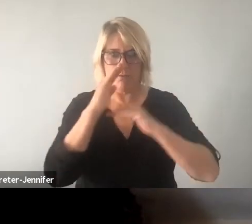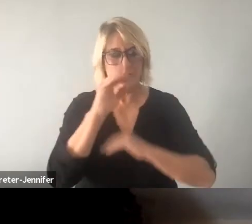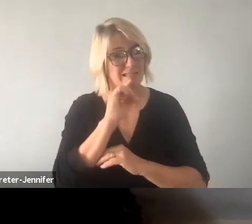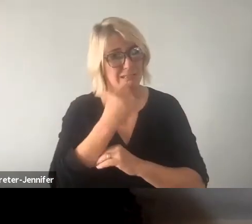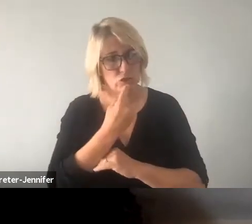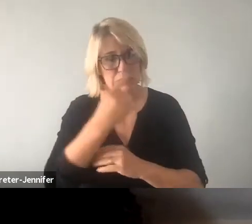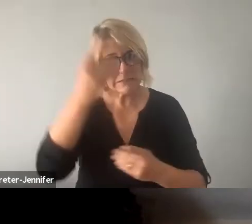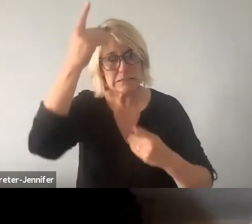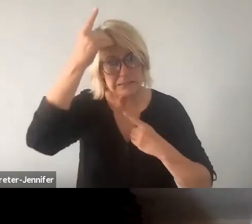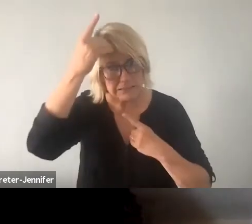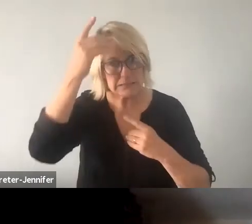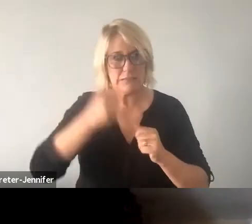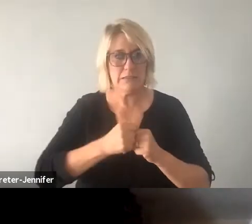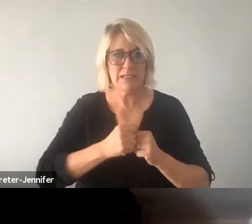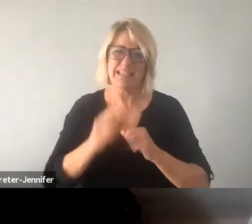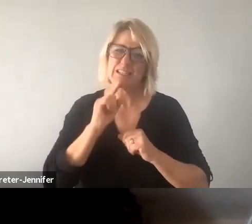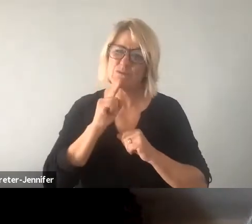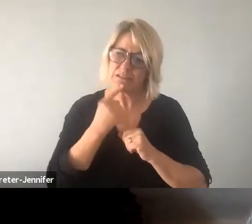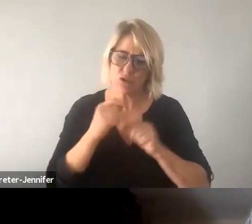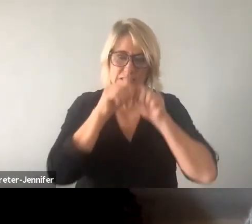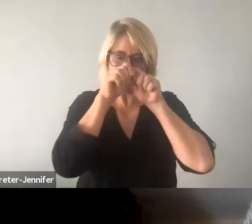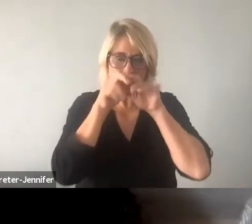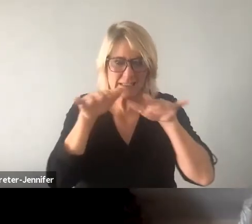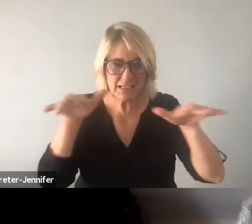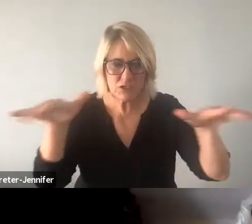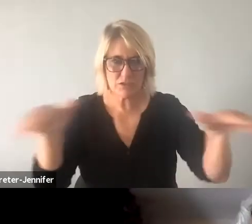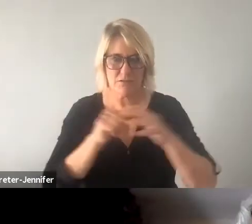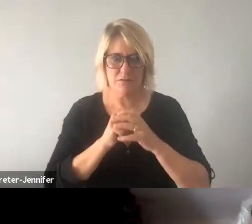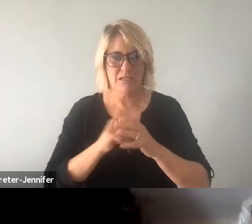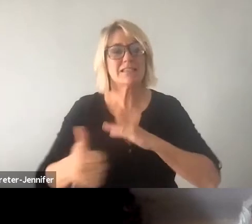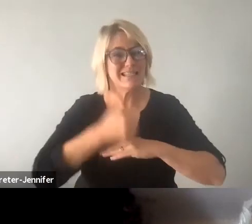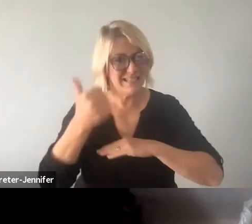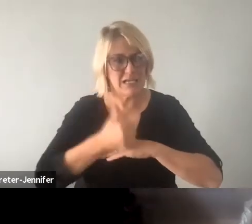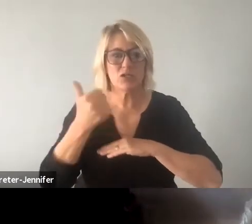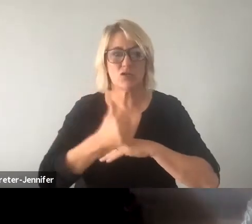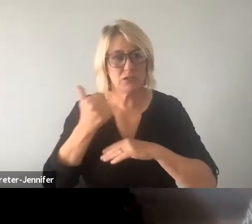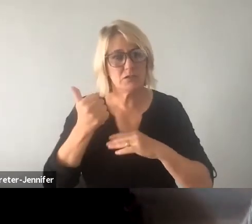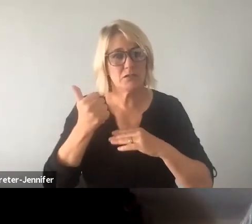rise to the level of direct threat.